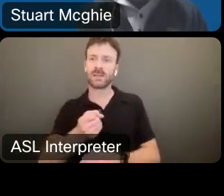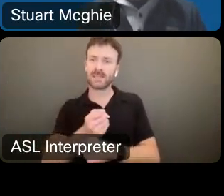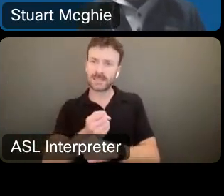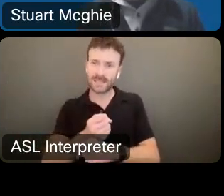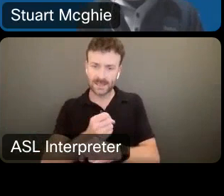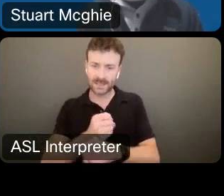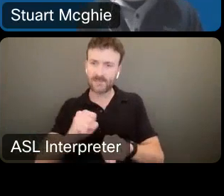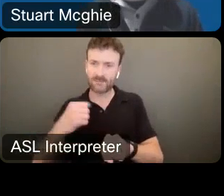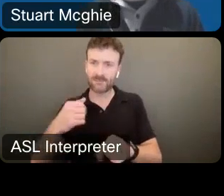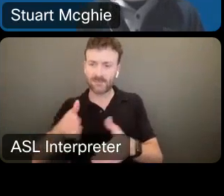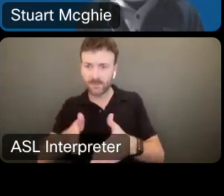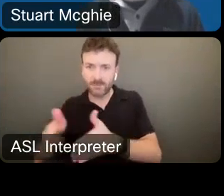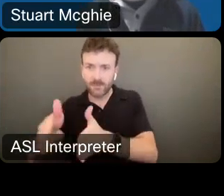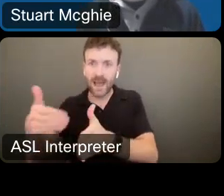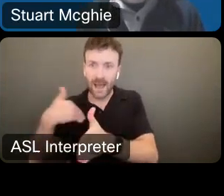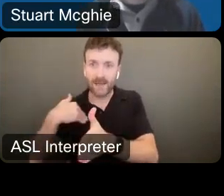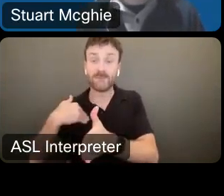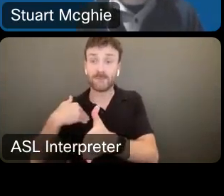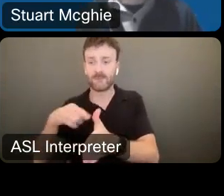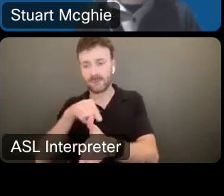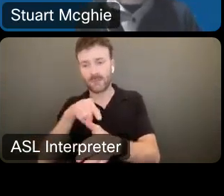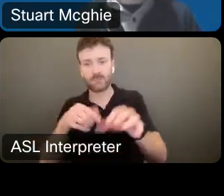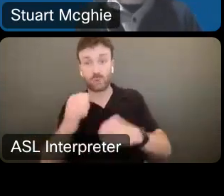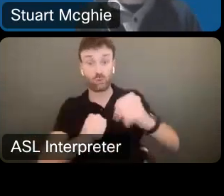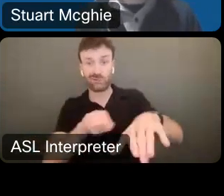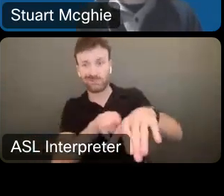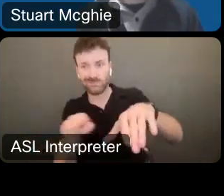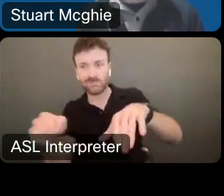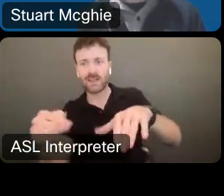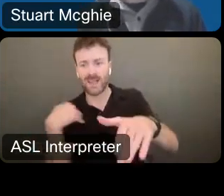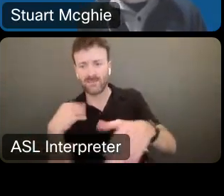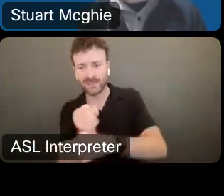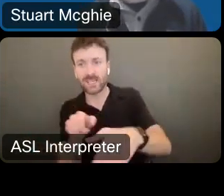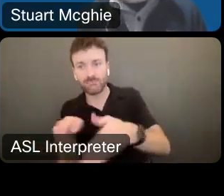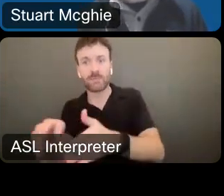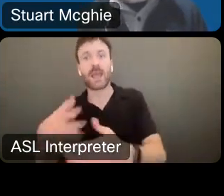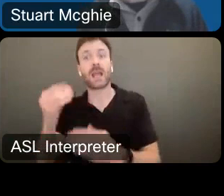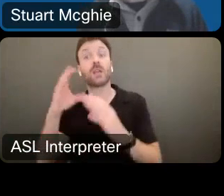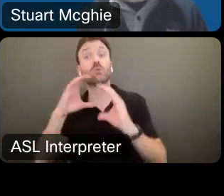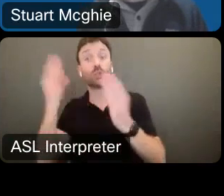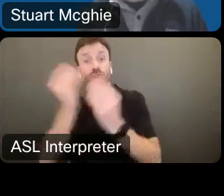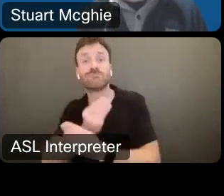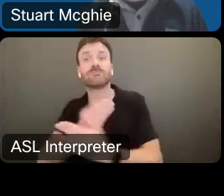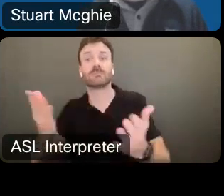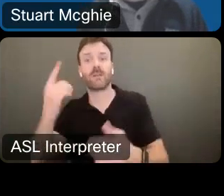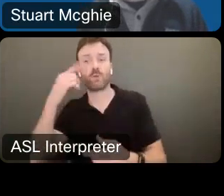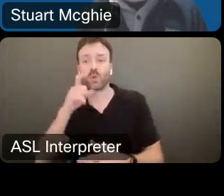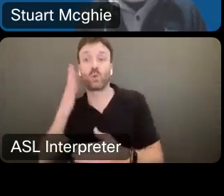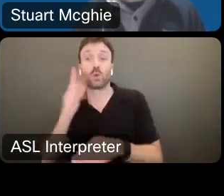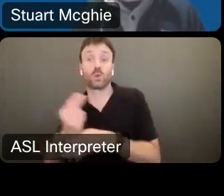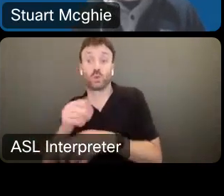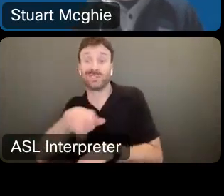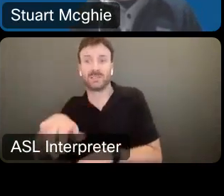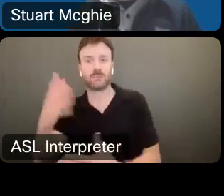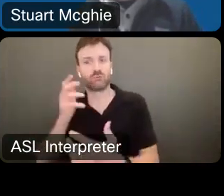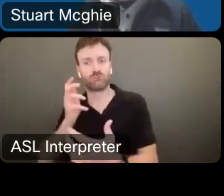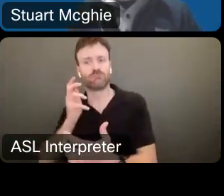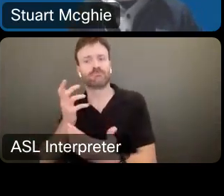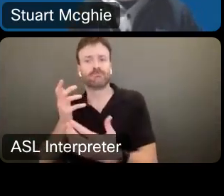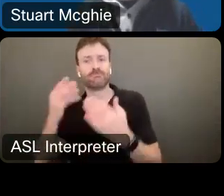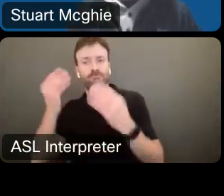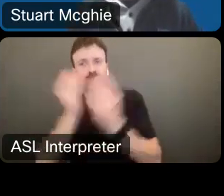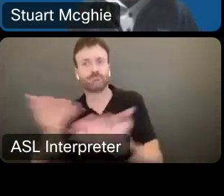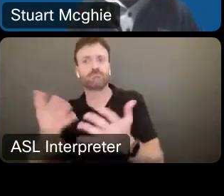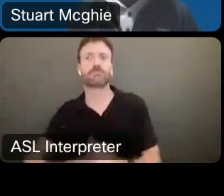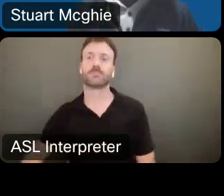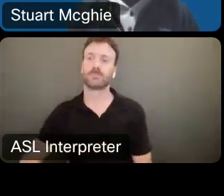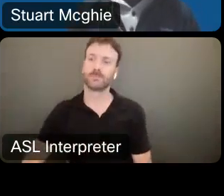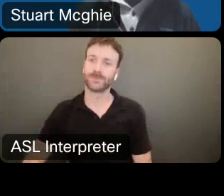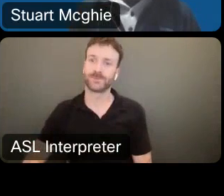that communication to users are being met.